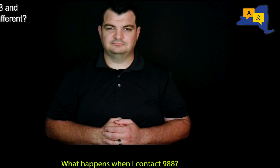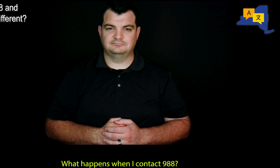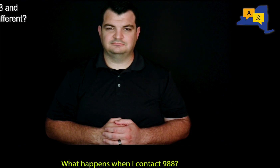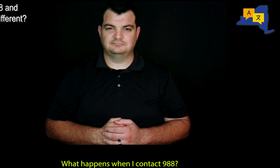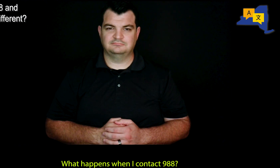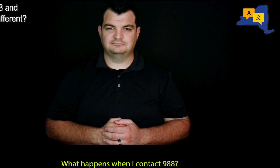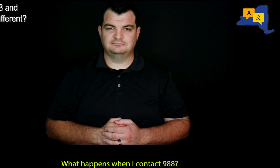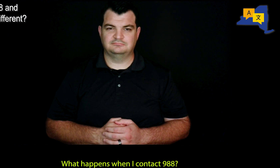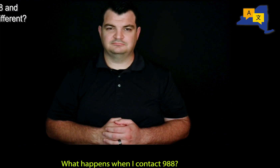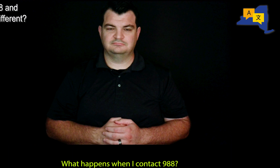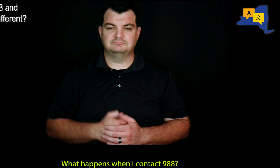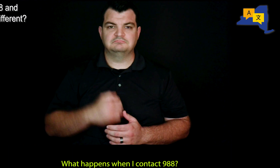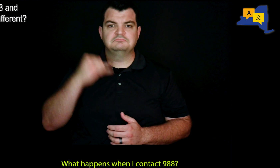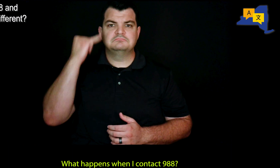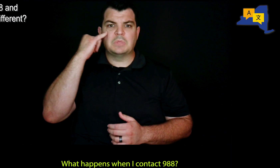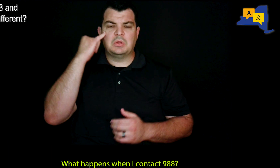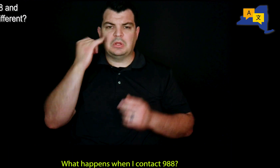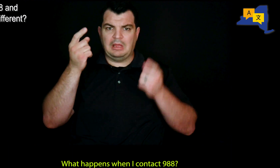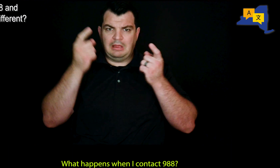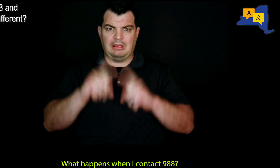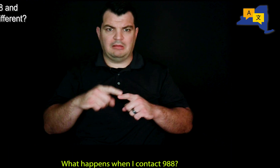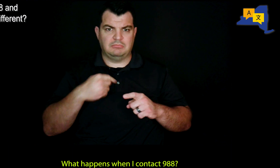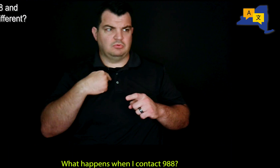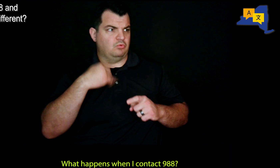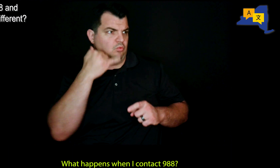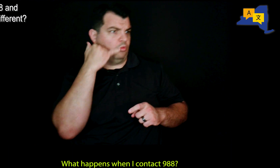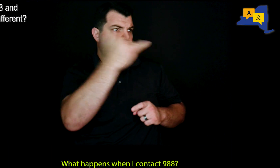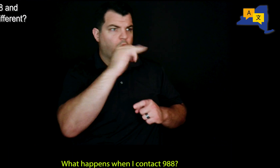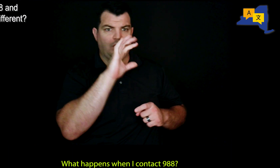What happens when I contact 988?